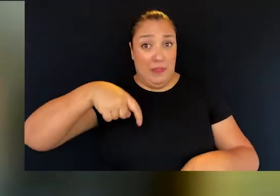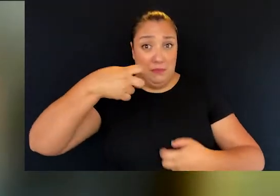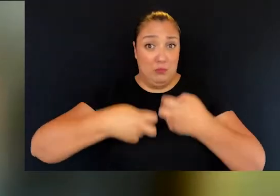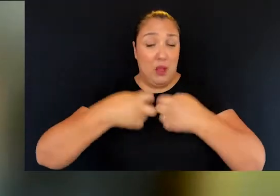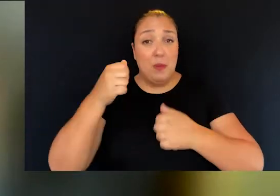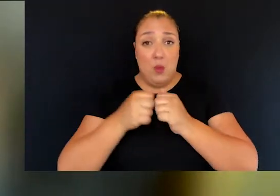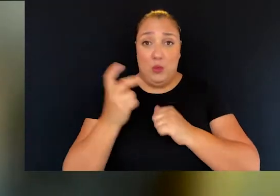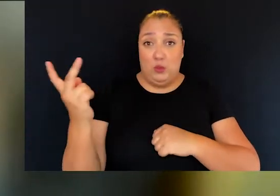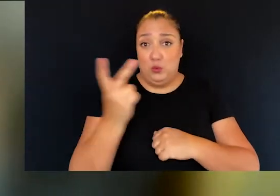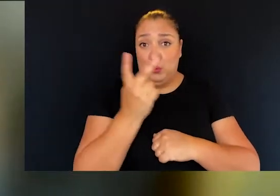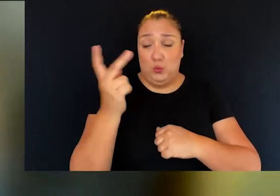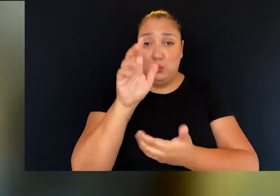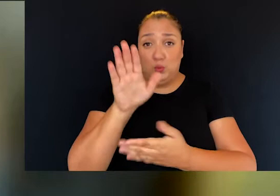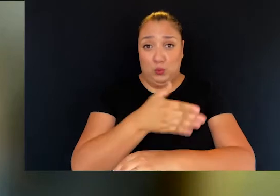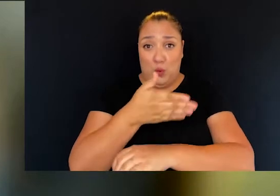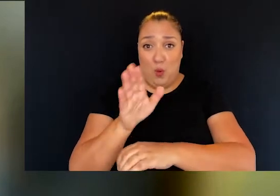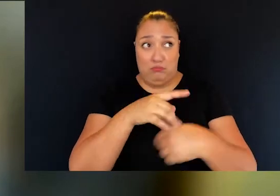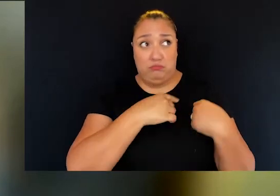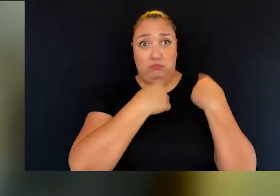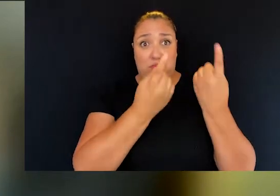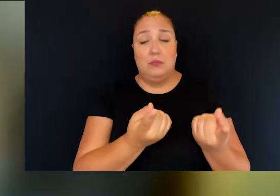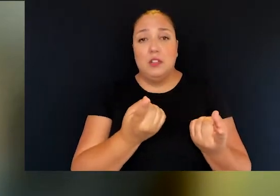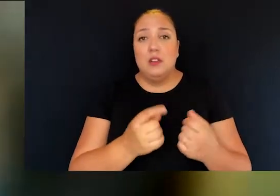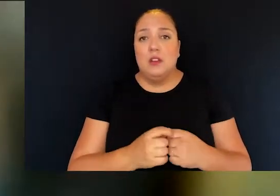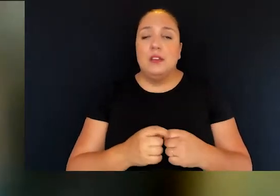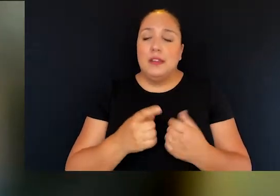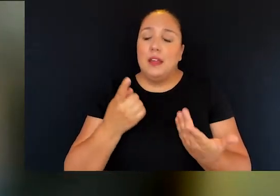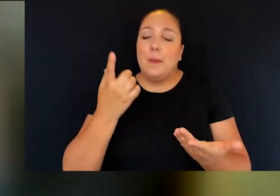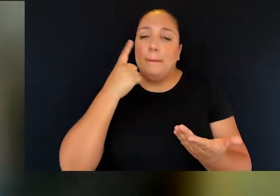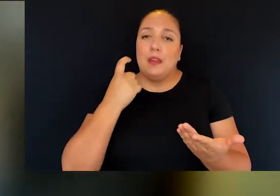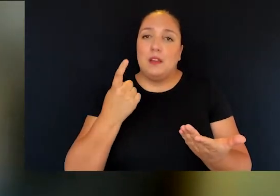with the two different songs over the last several weeks was via an article.